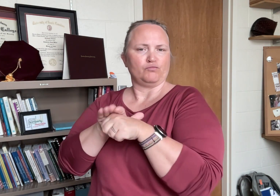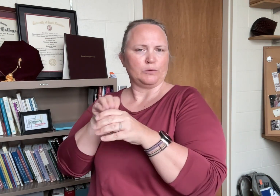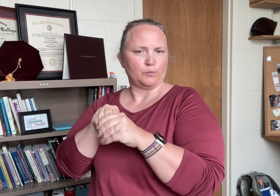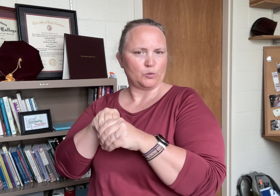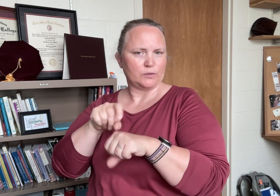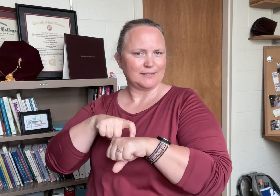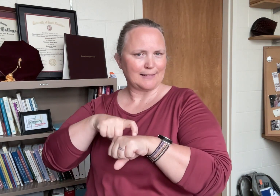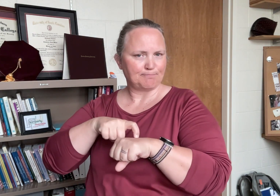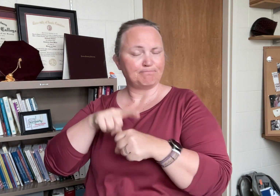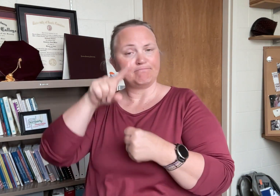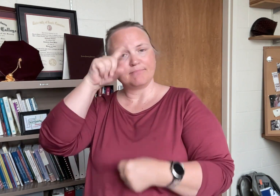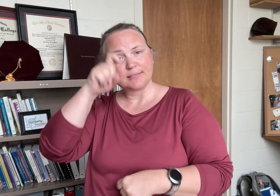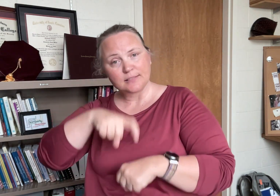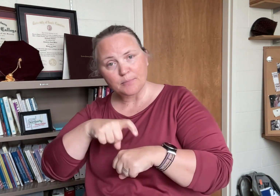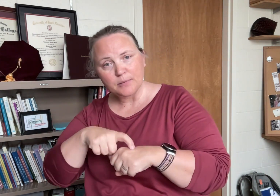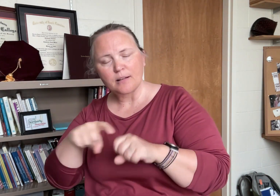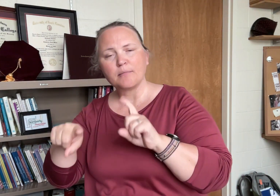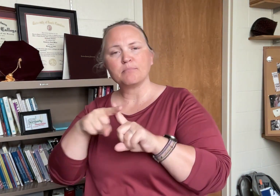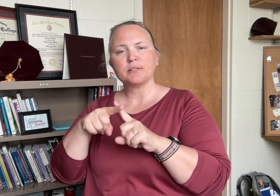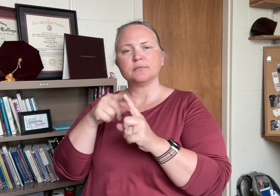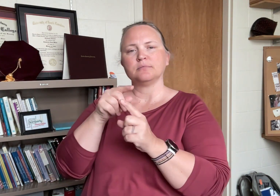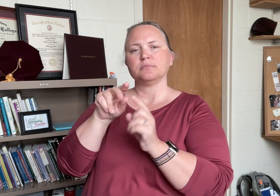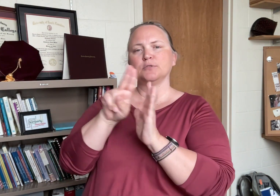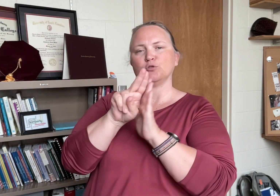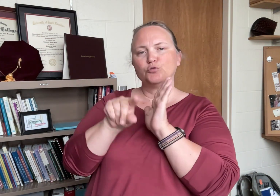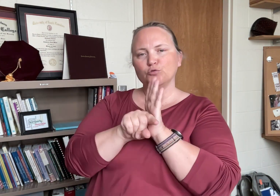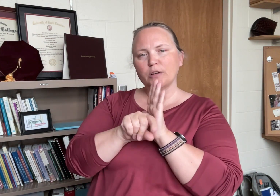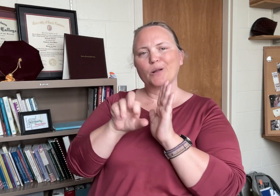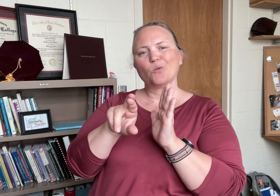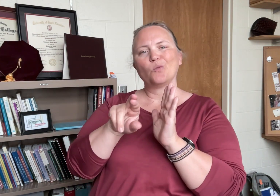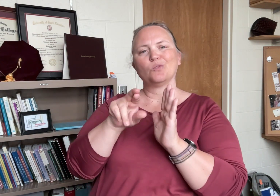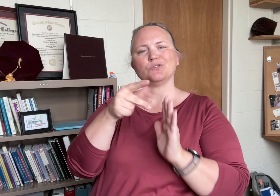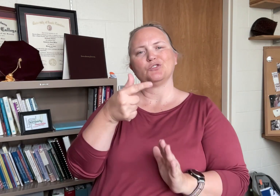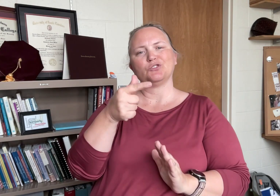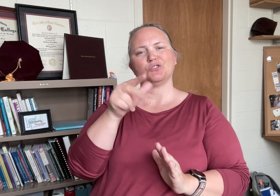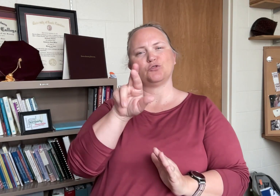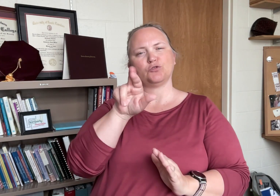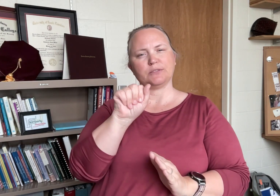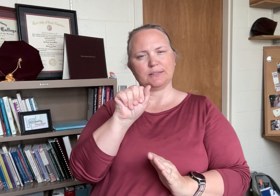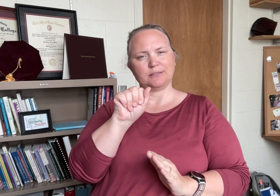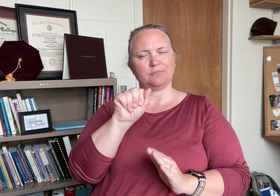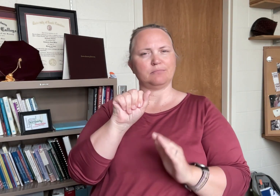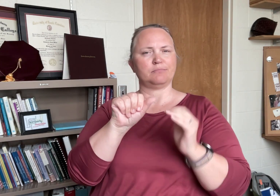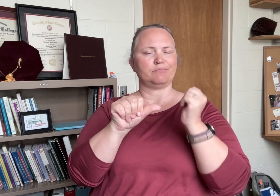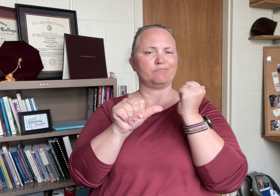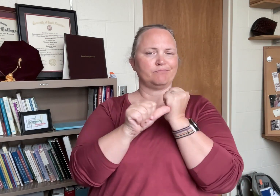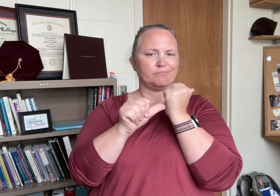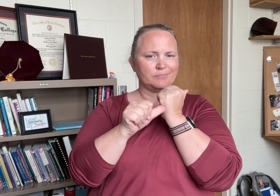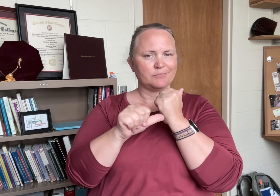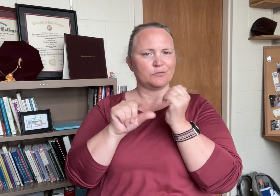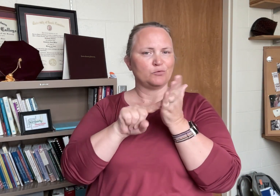additional summer work and undergraduate or research assistant or graduate research assistants on that budget.